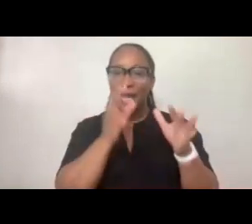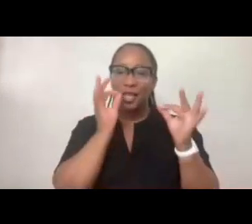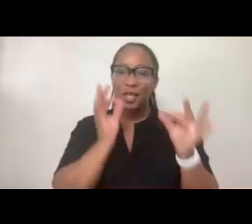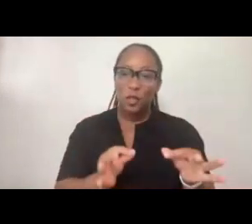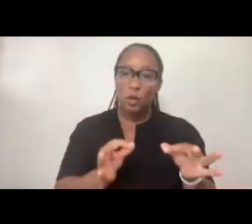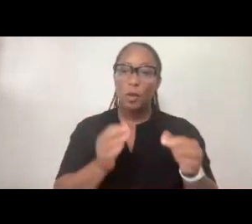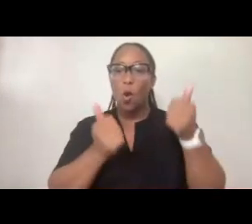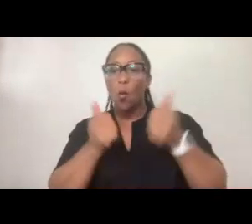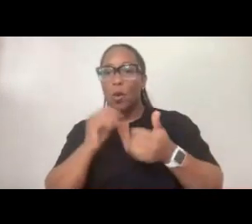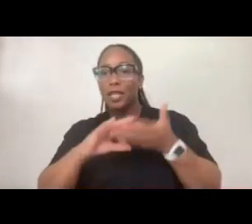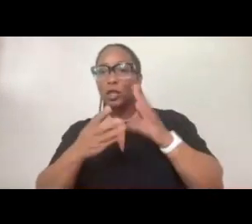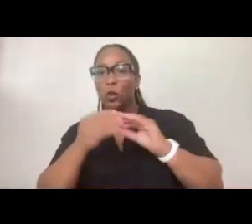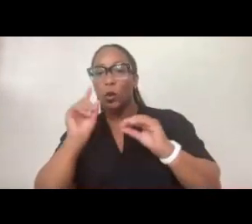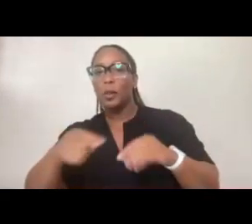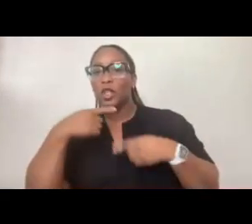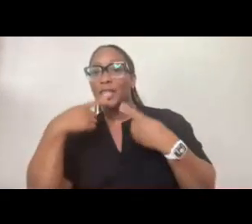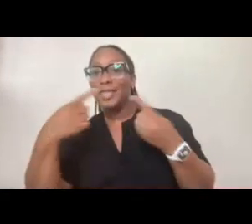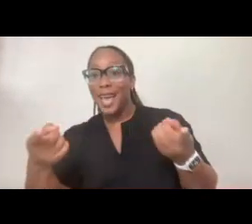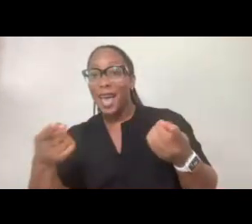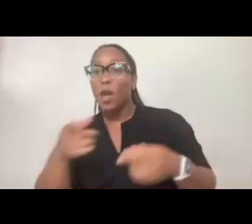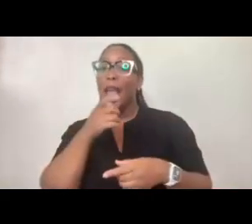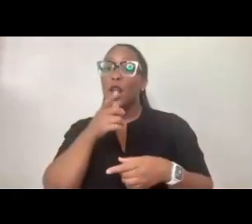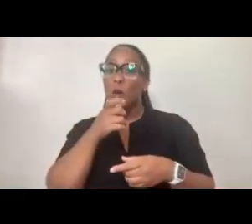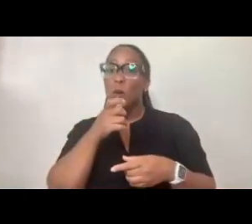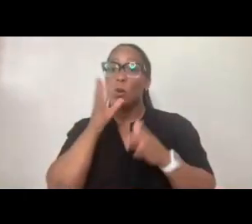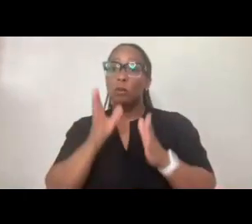stories should be told and who should tell them.